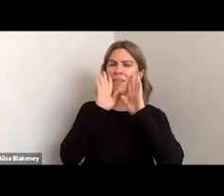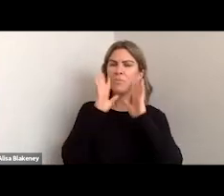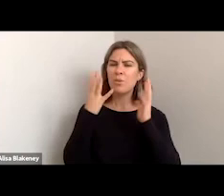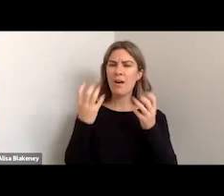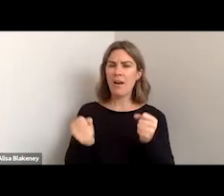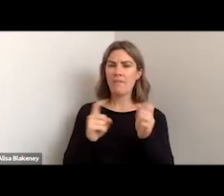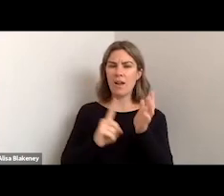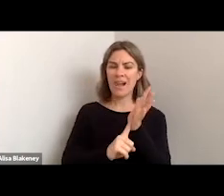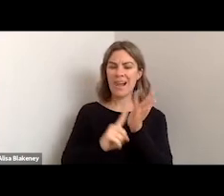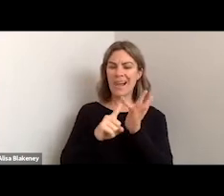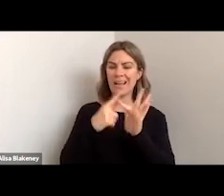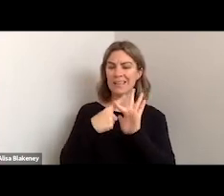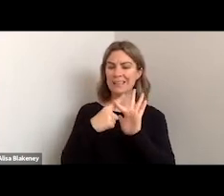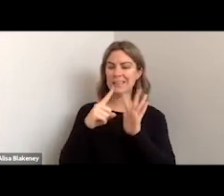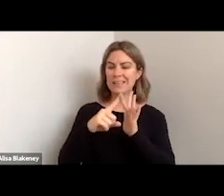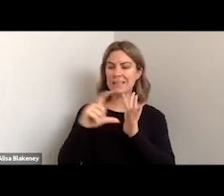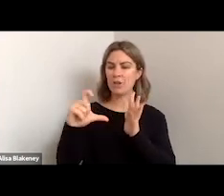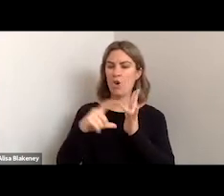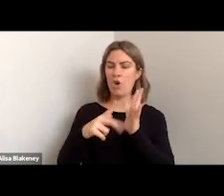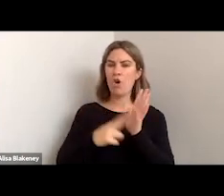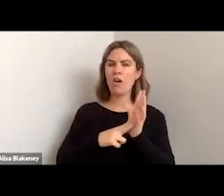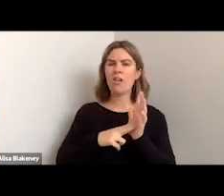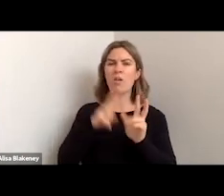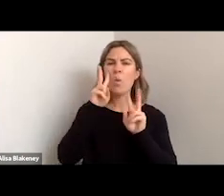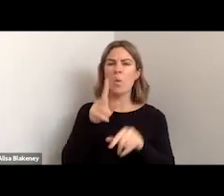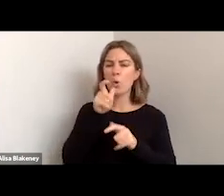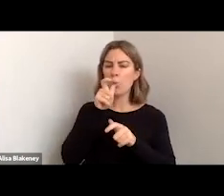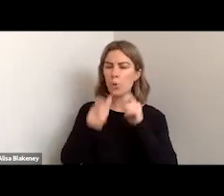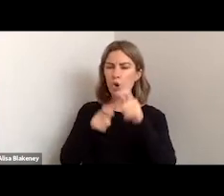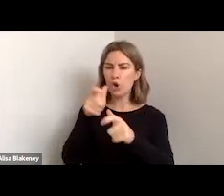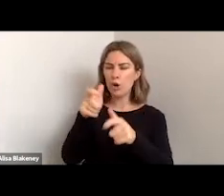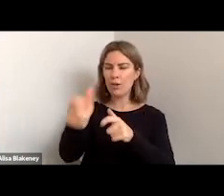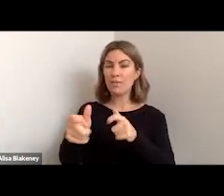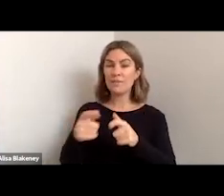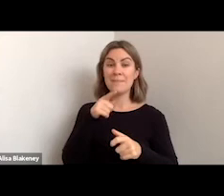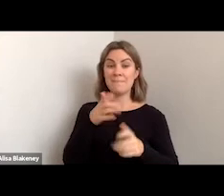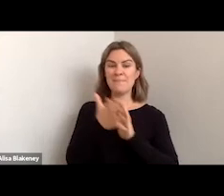keywords. So "yoga, Pilates, meditation", they all make